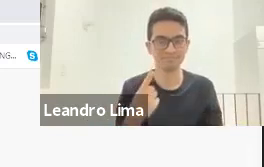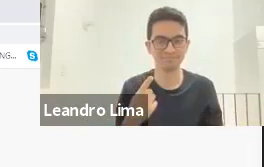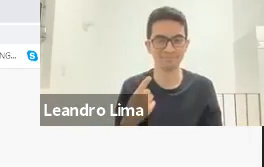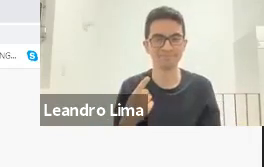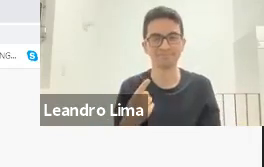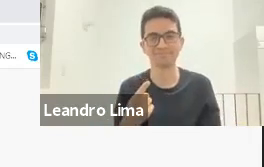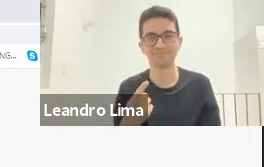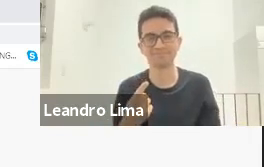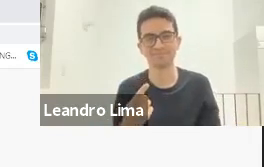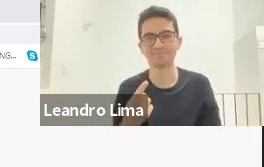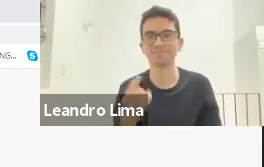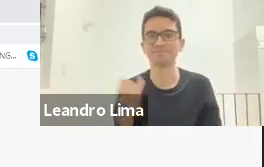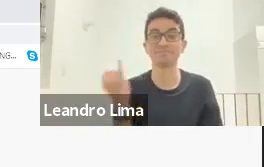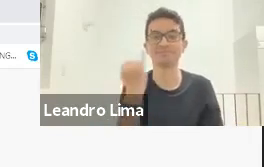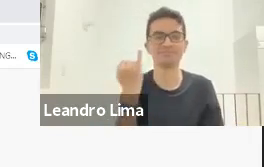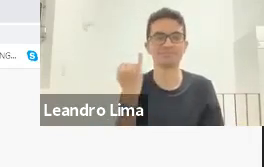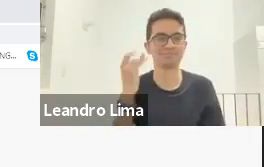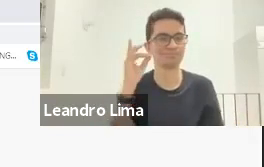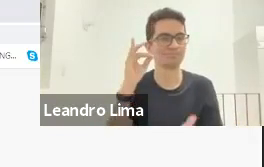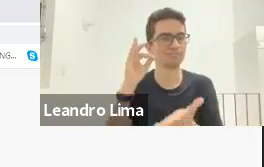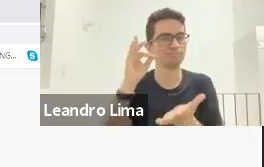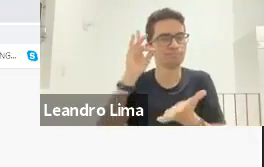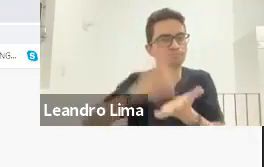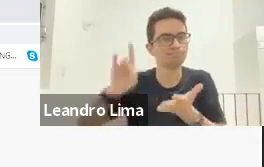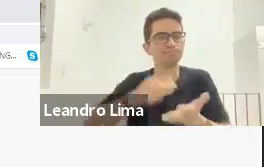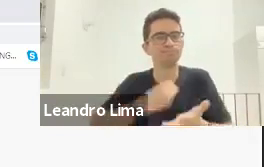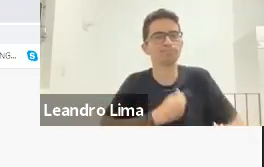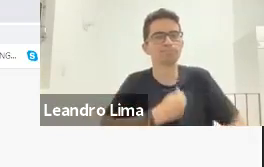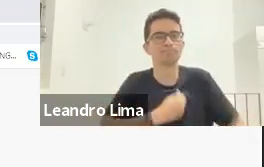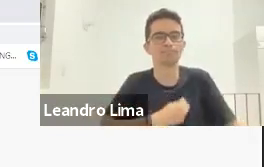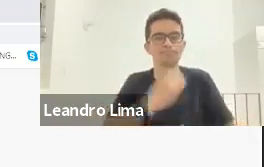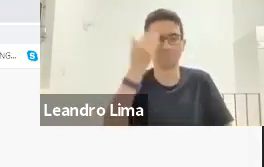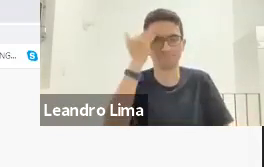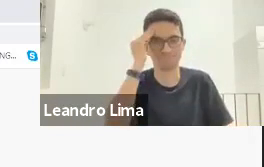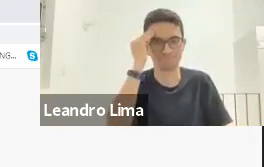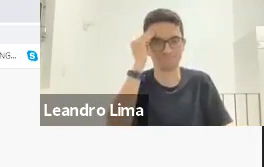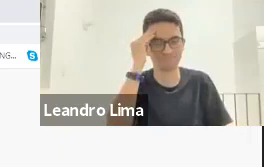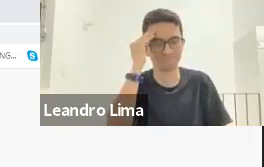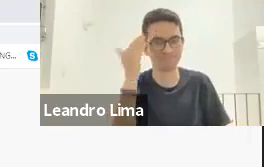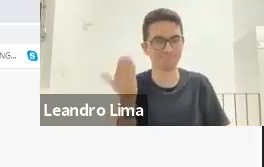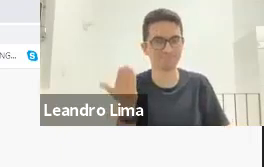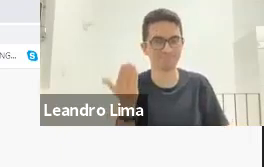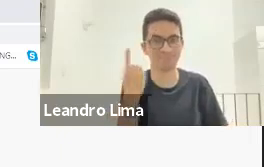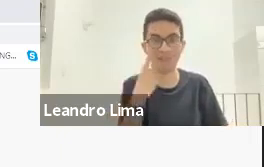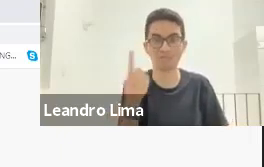There's there's a there's a man named jonathan Haidt. Ha jonathan Haidt Haidt. t and john wrote a book called and john wrote a book called The